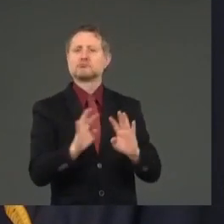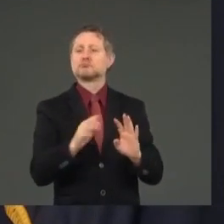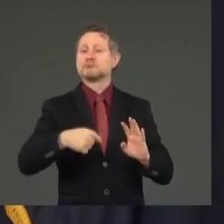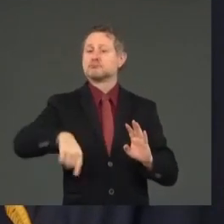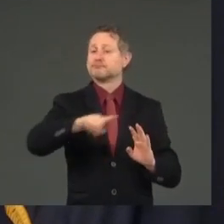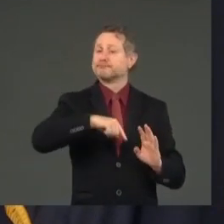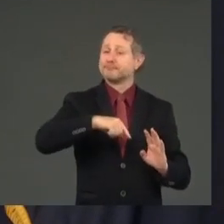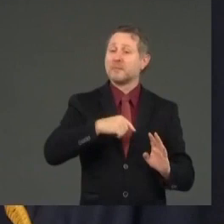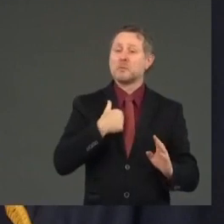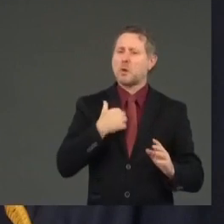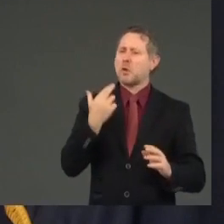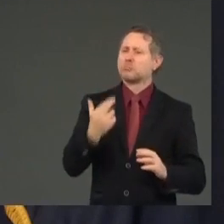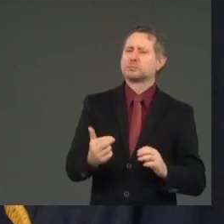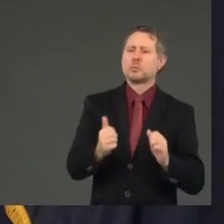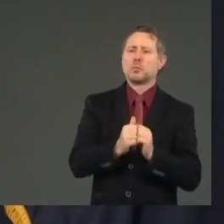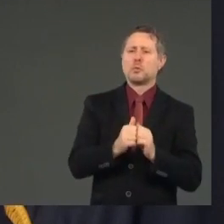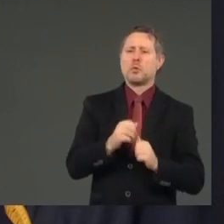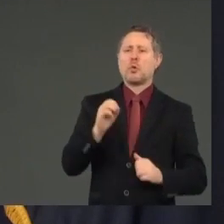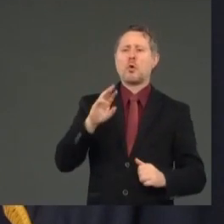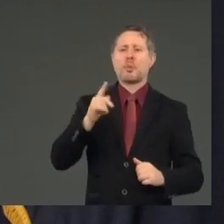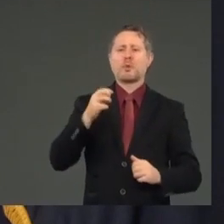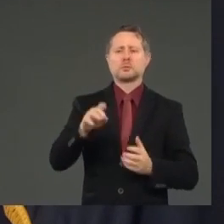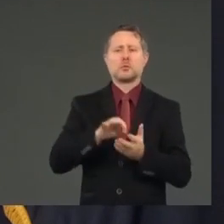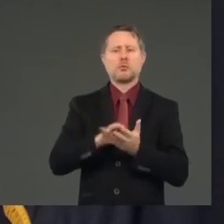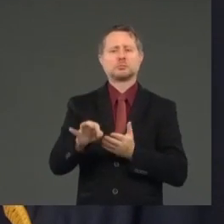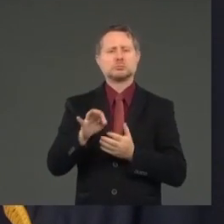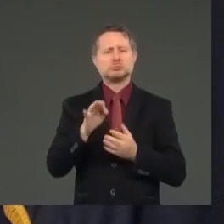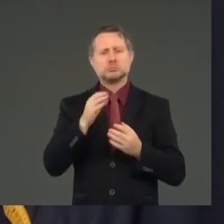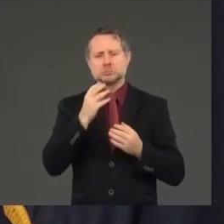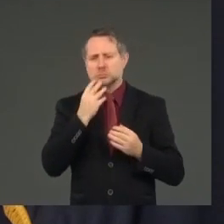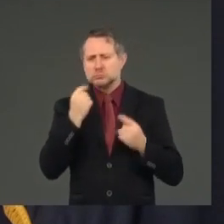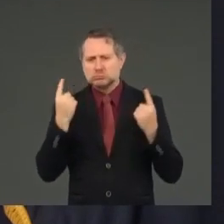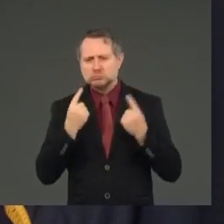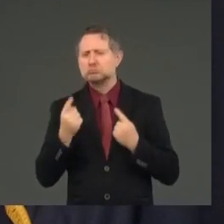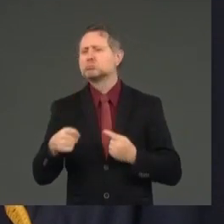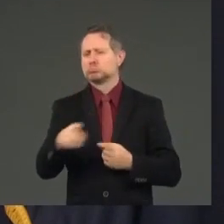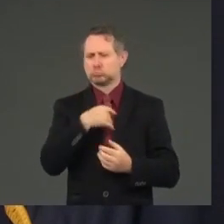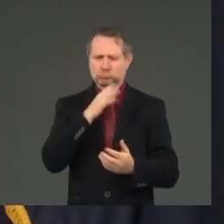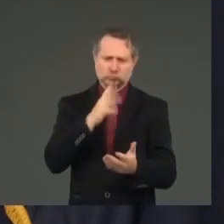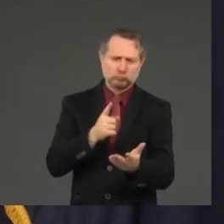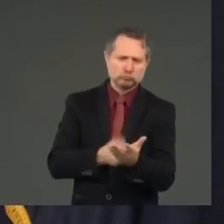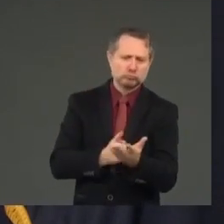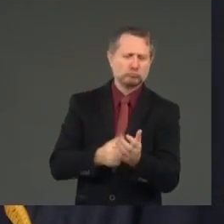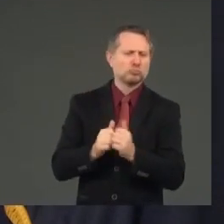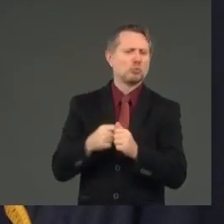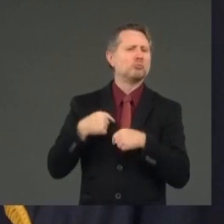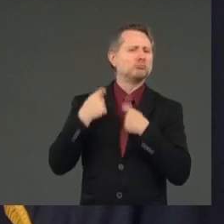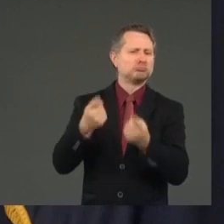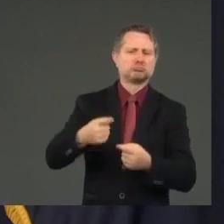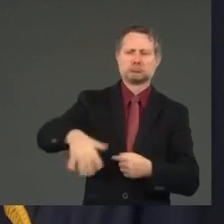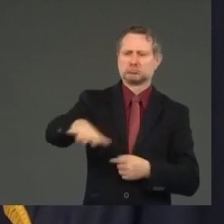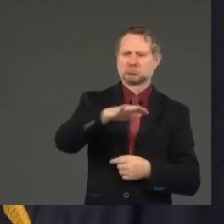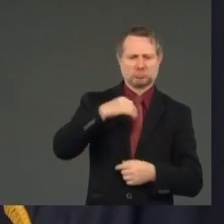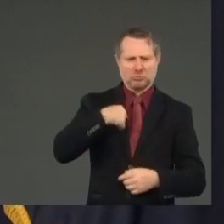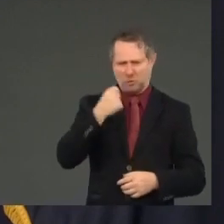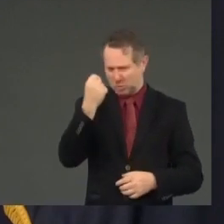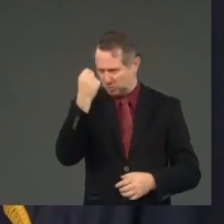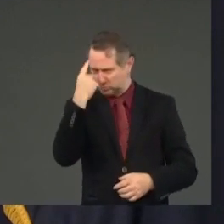TO THE SAME PLACE SAFELY ALSO. I'M VERY CLOSE TO THE ORTHODOX